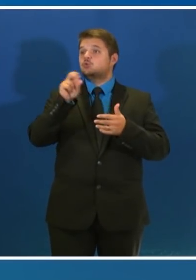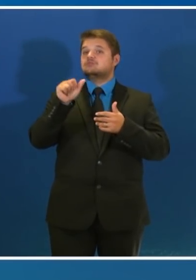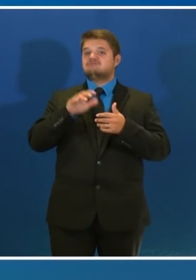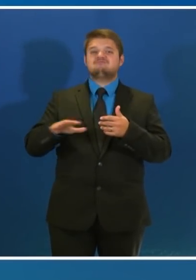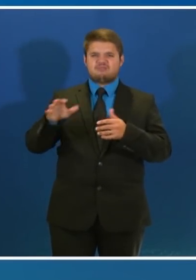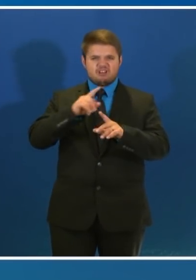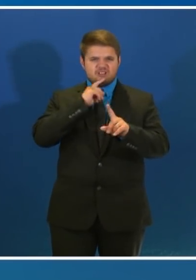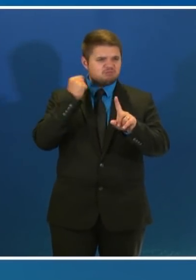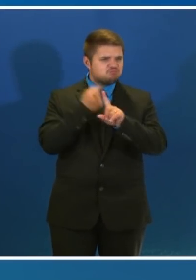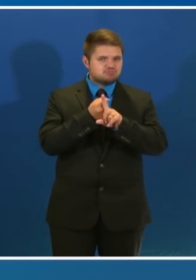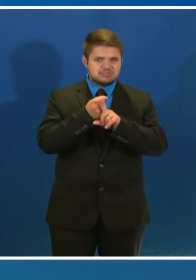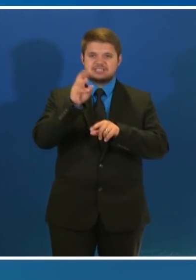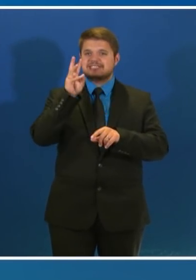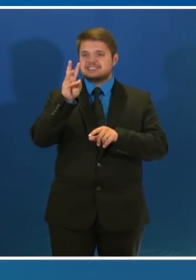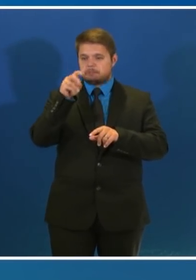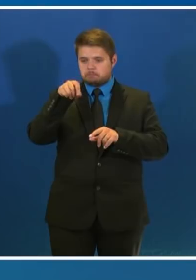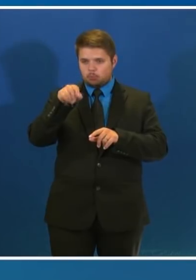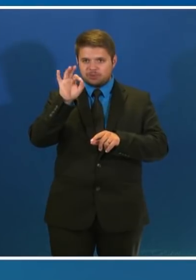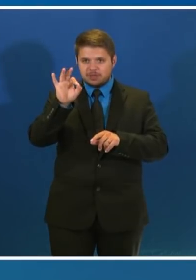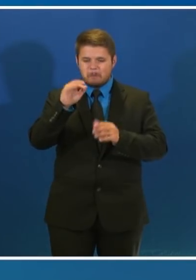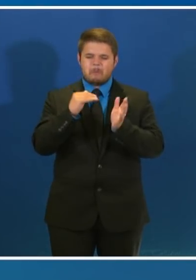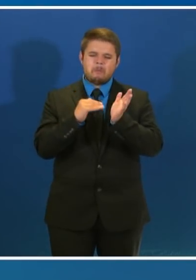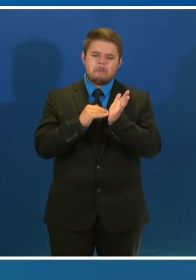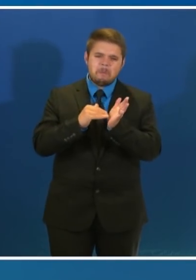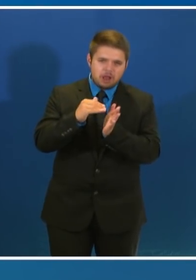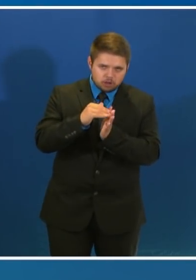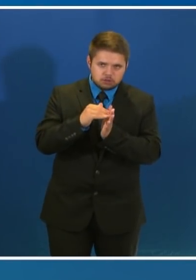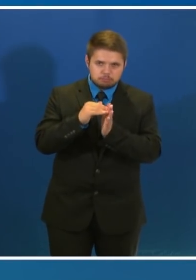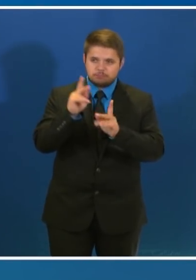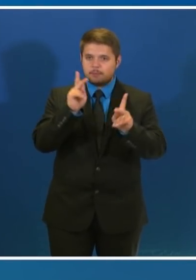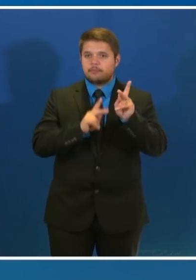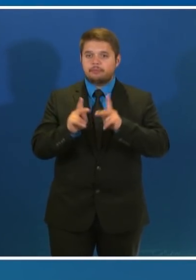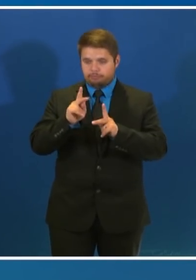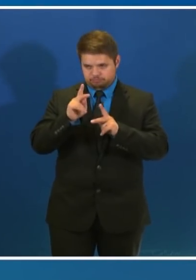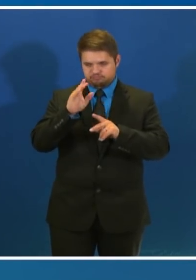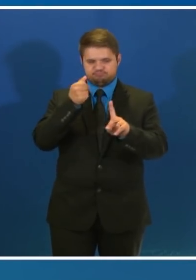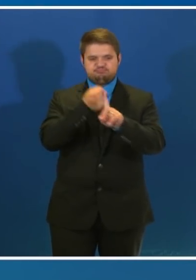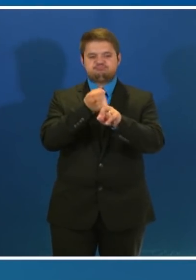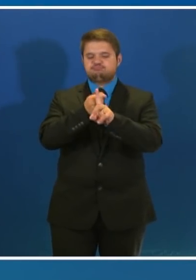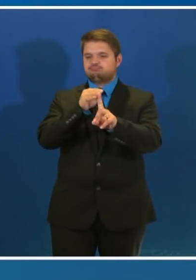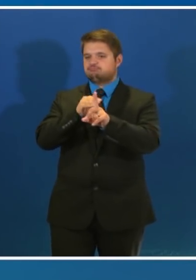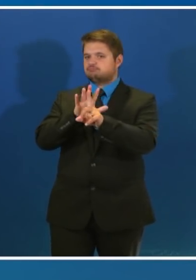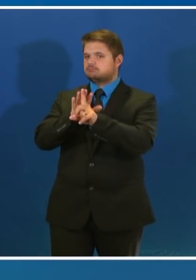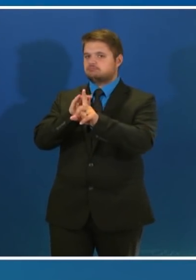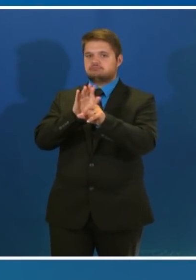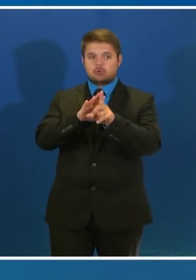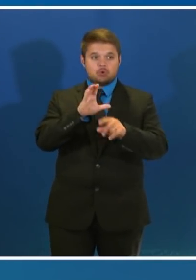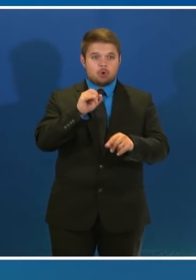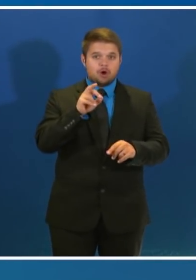of COVID-19 and over 200,000 deaths. Here in the state, we have over